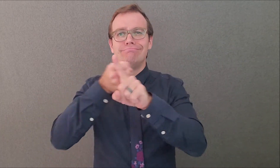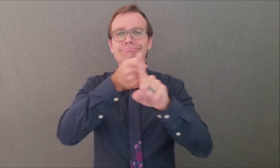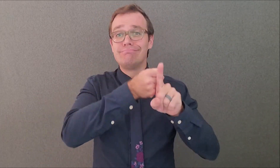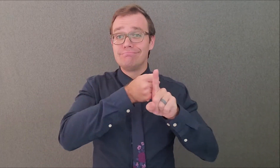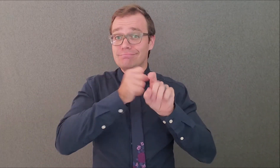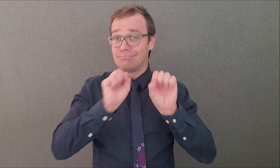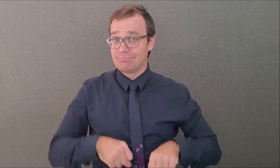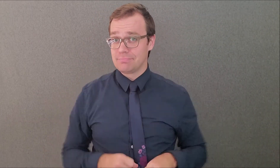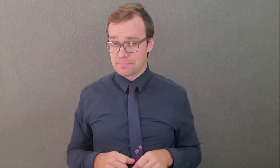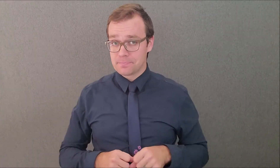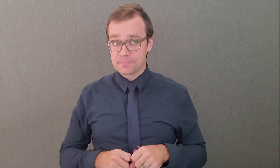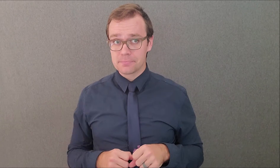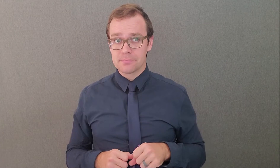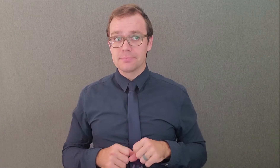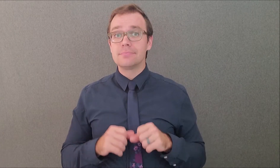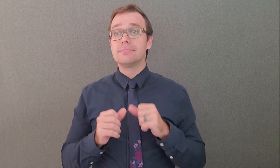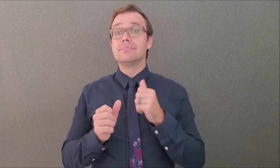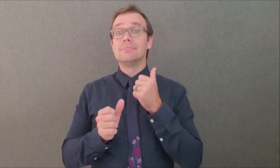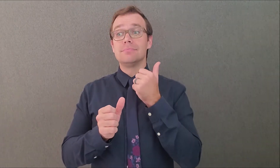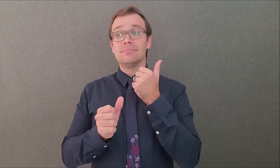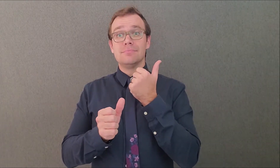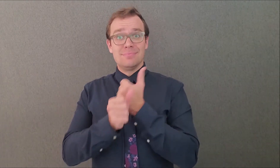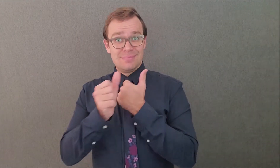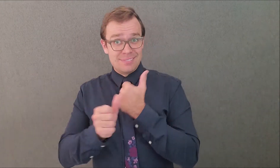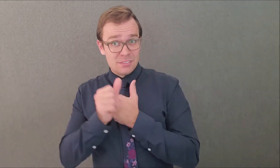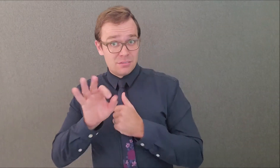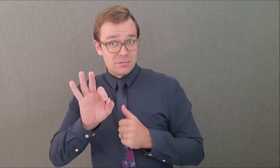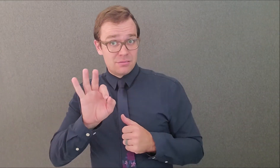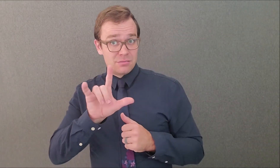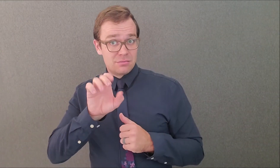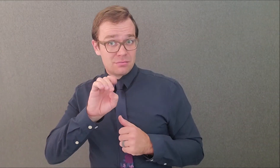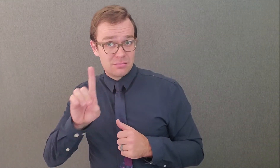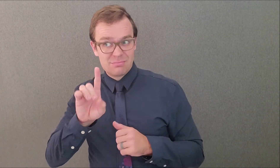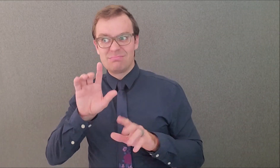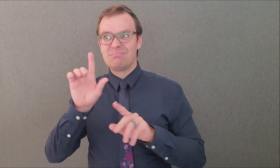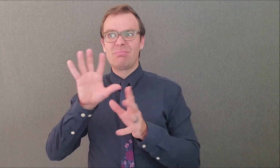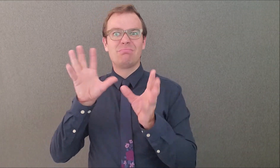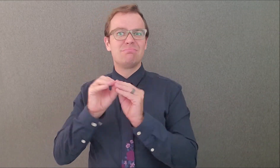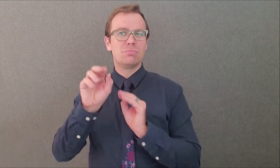Flood-prone areas have been identified in 267 cities and towns